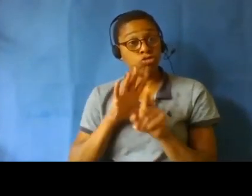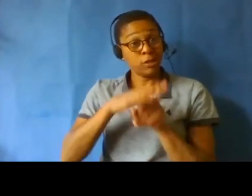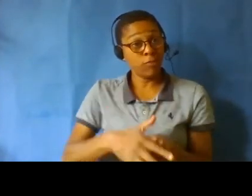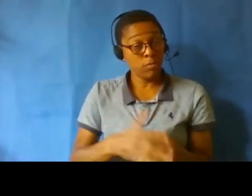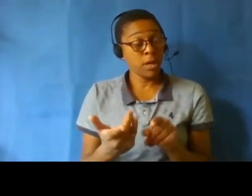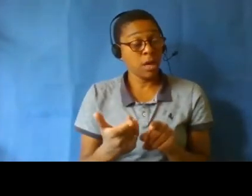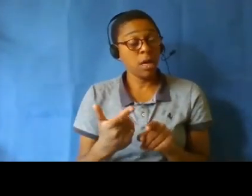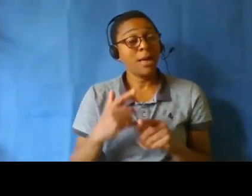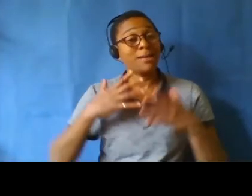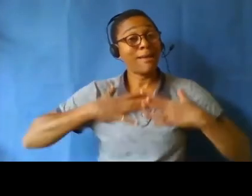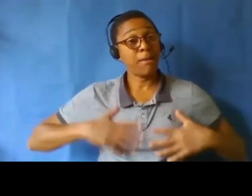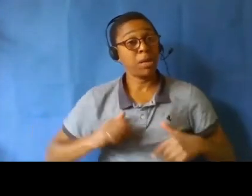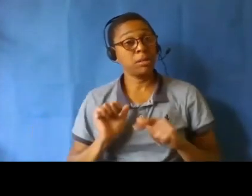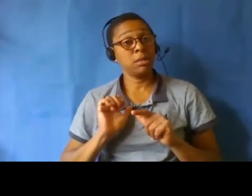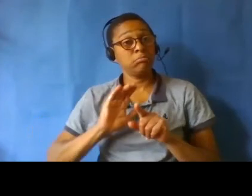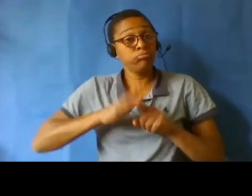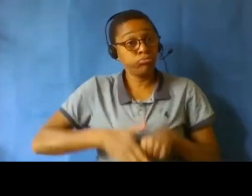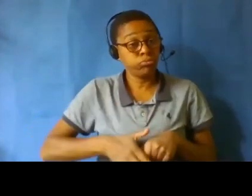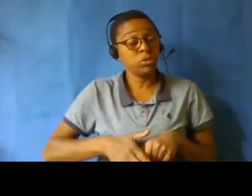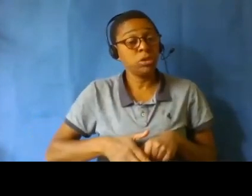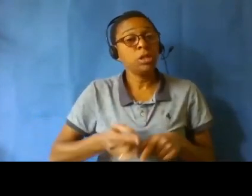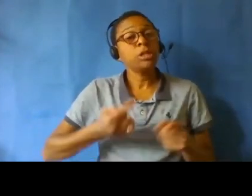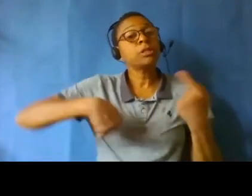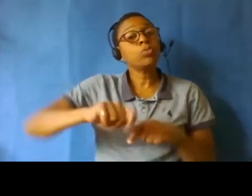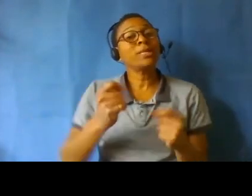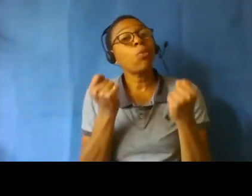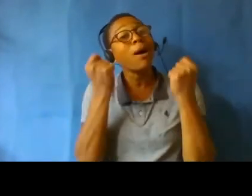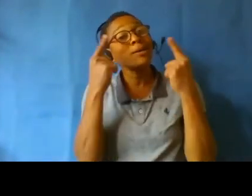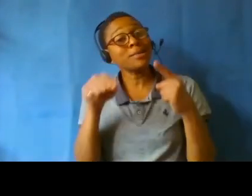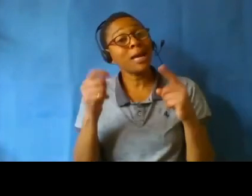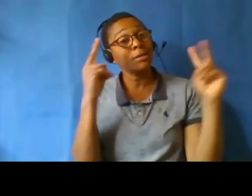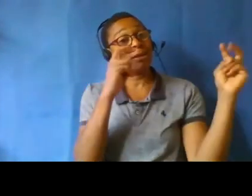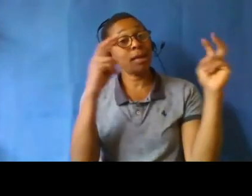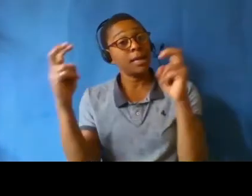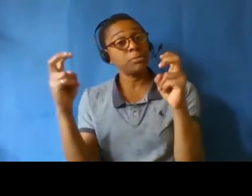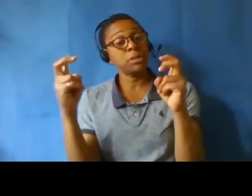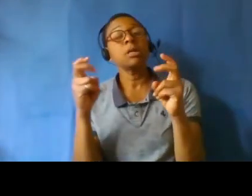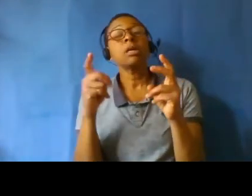understand them as interlinked transnational yet localized we hope he